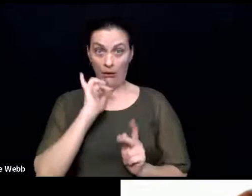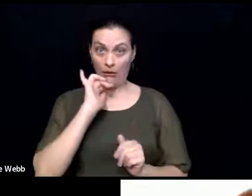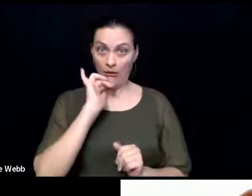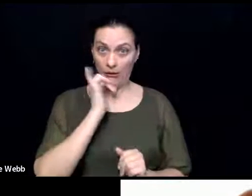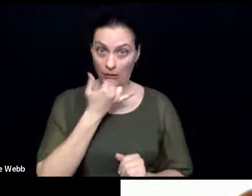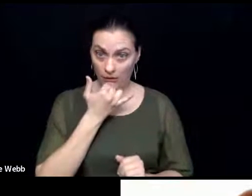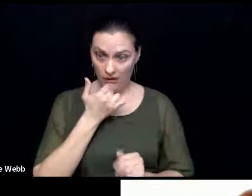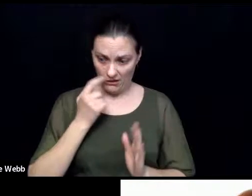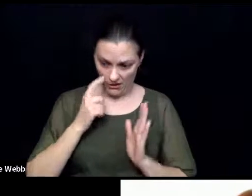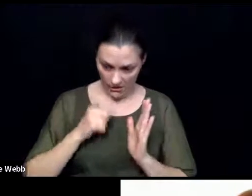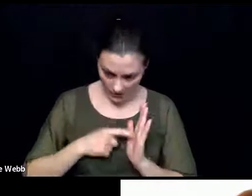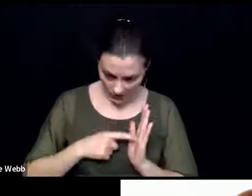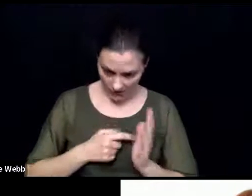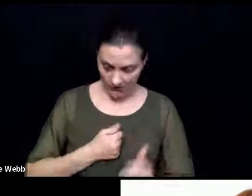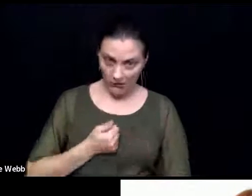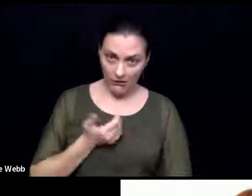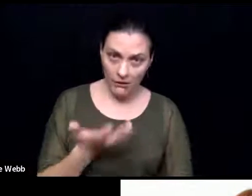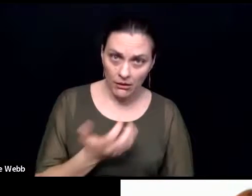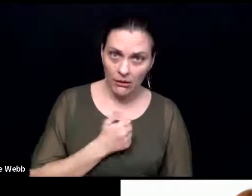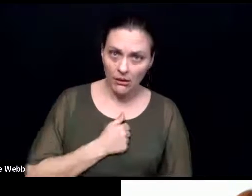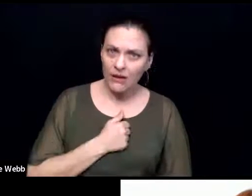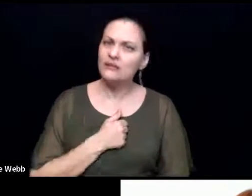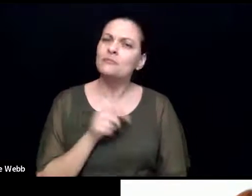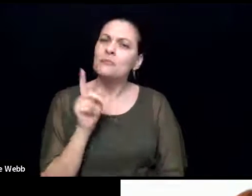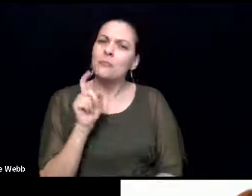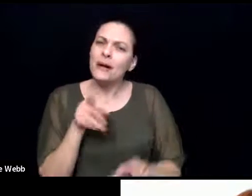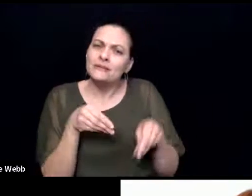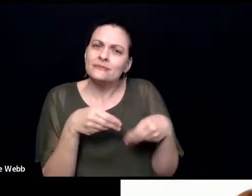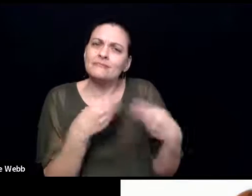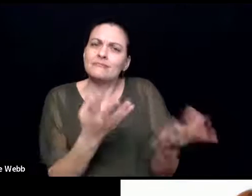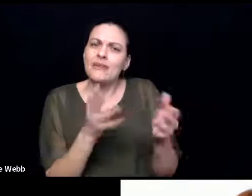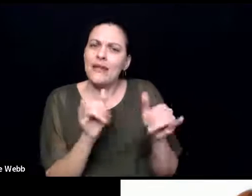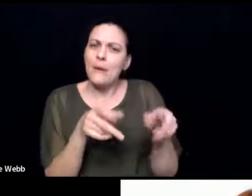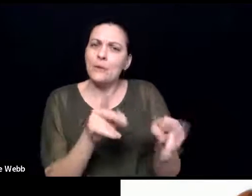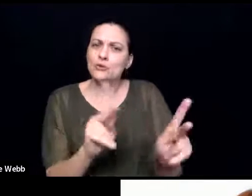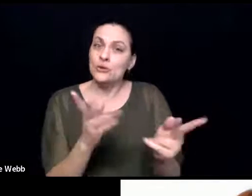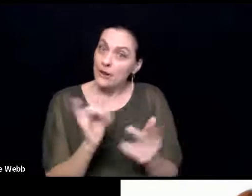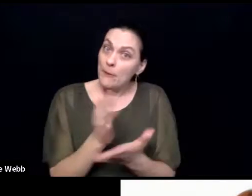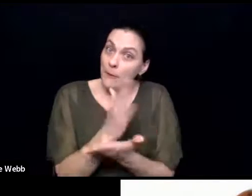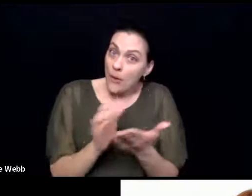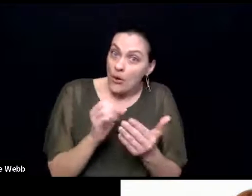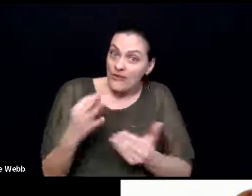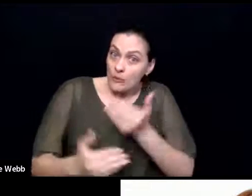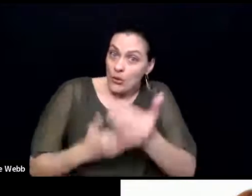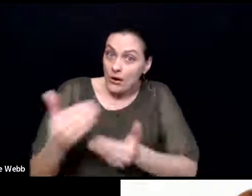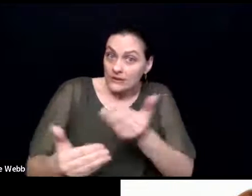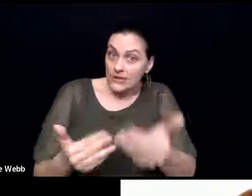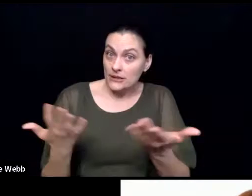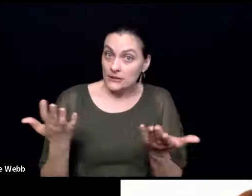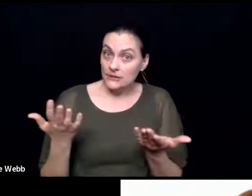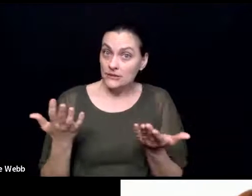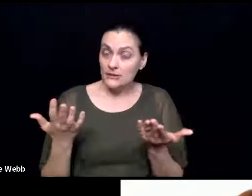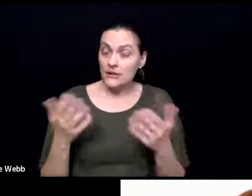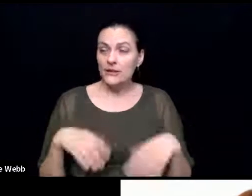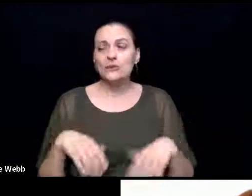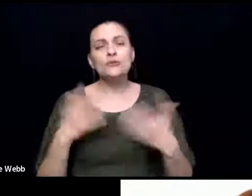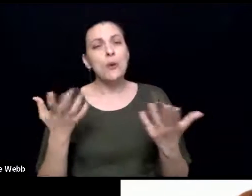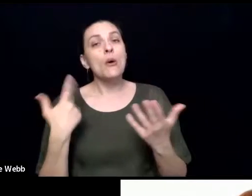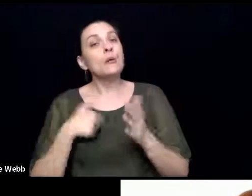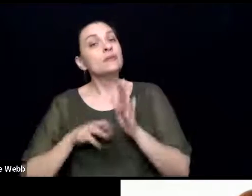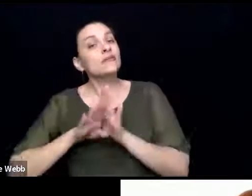process. We build trust by allowing people to, hopefully, be honest and, you know, to apologize